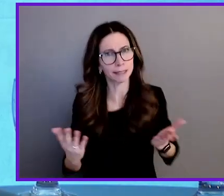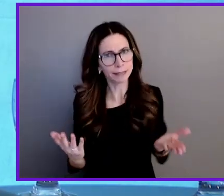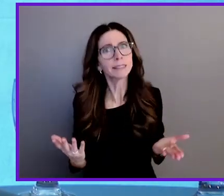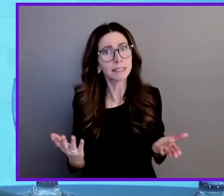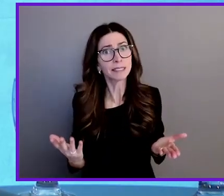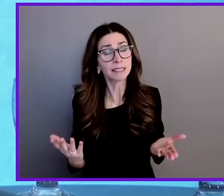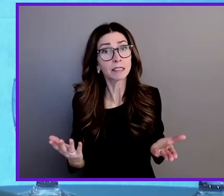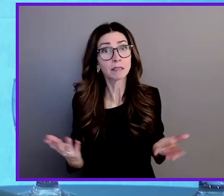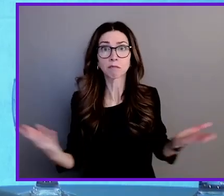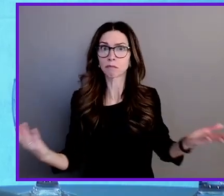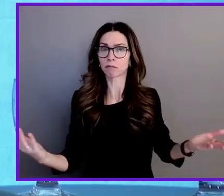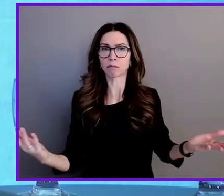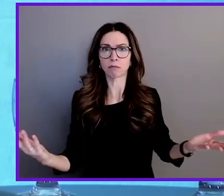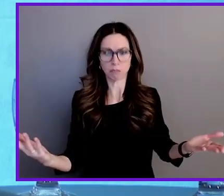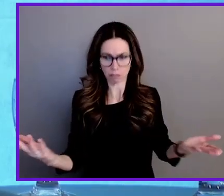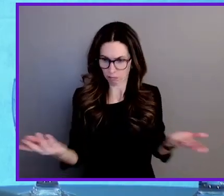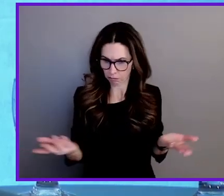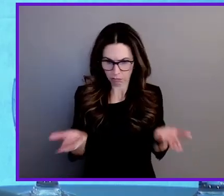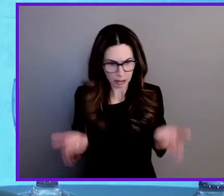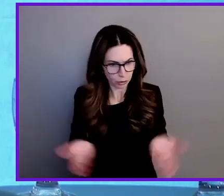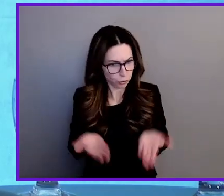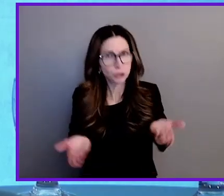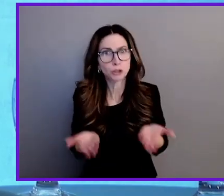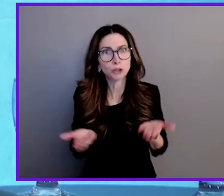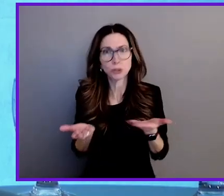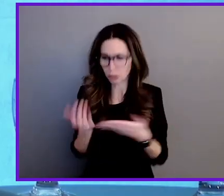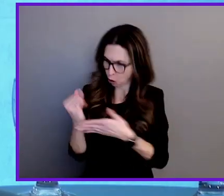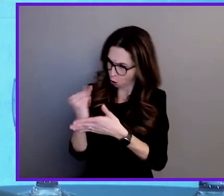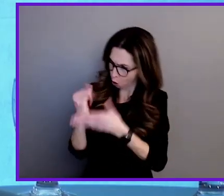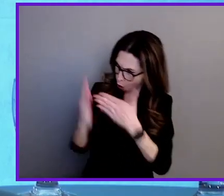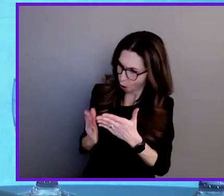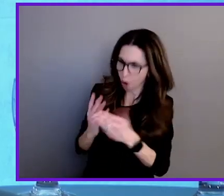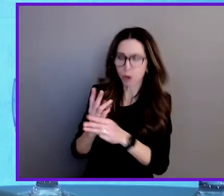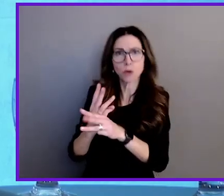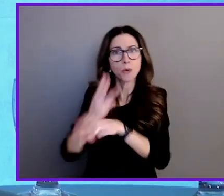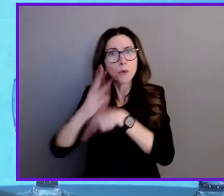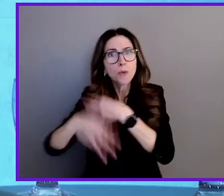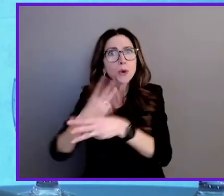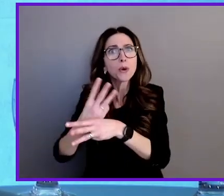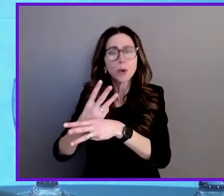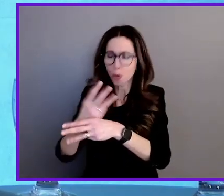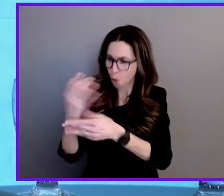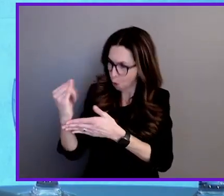the engine of this sector is made by people who have no protection